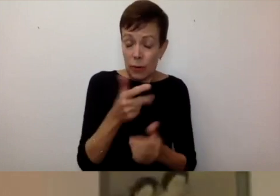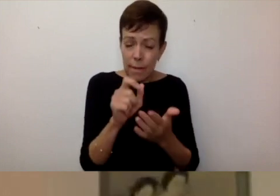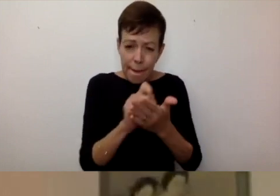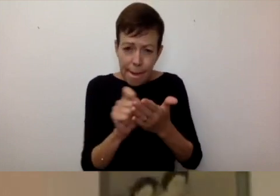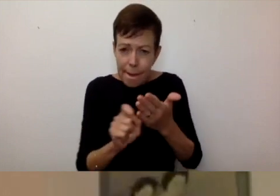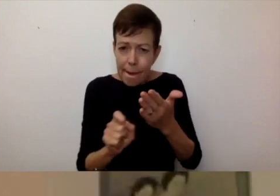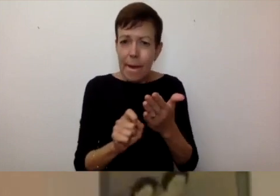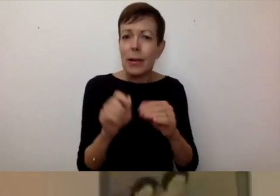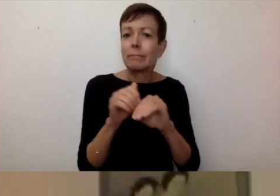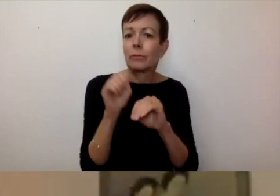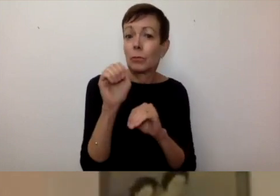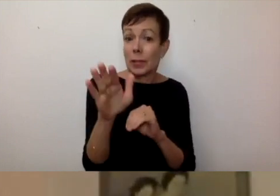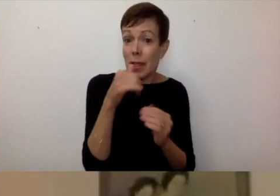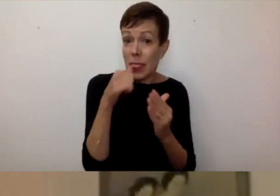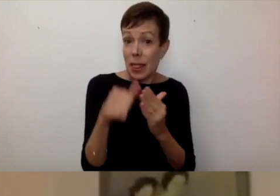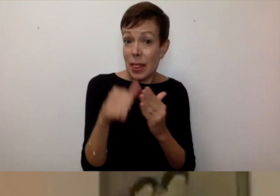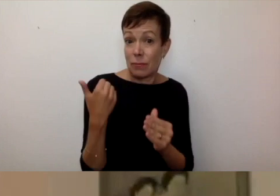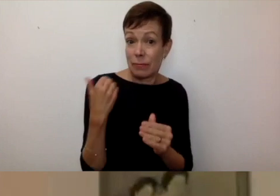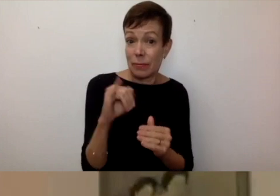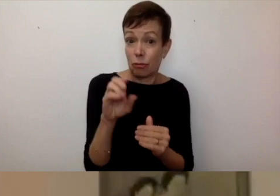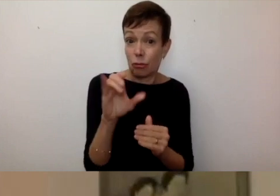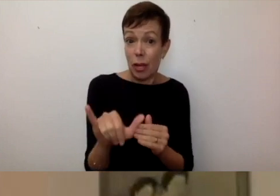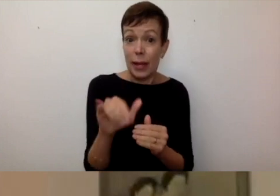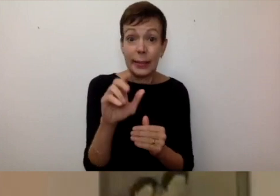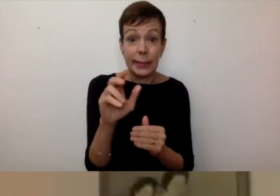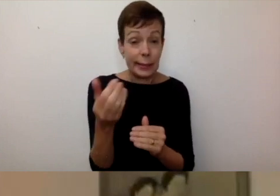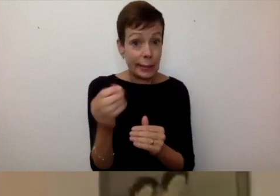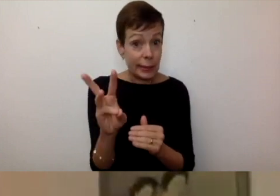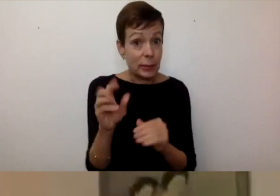ottawa on july 16th calling for a basic income guarantee for all